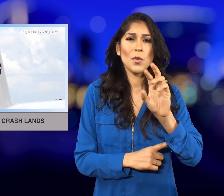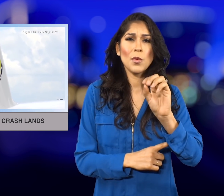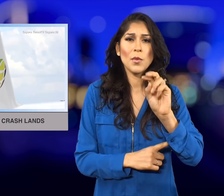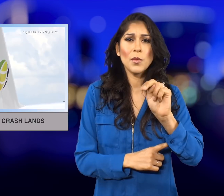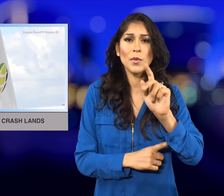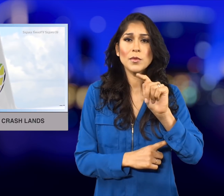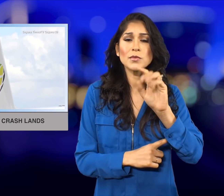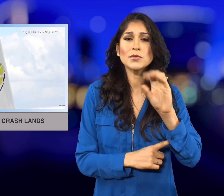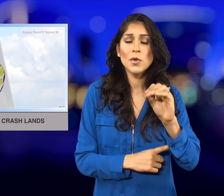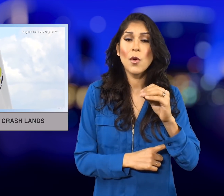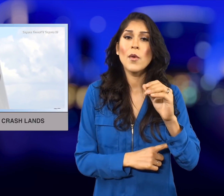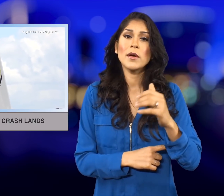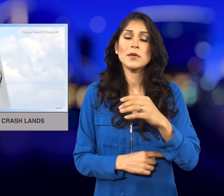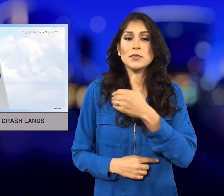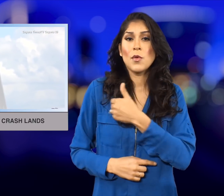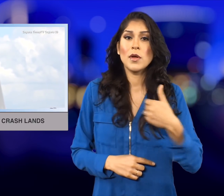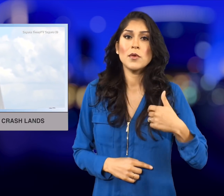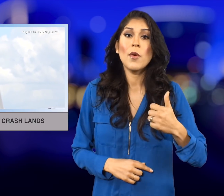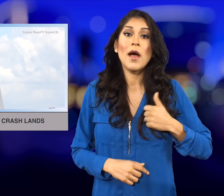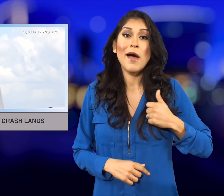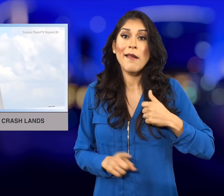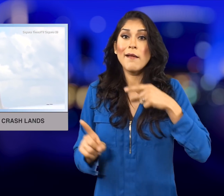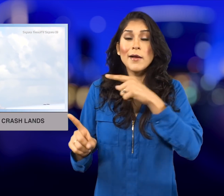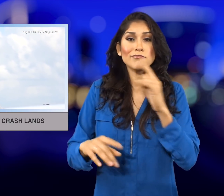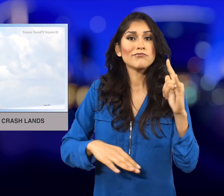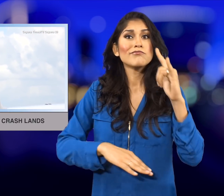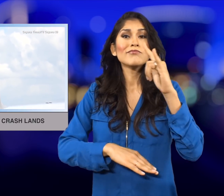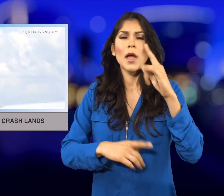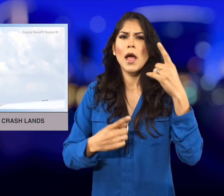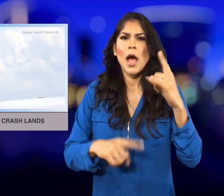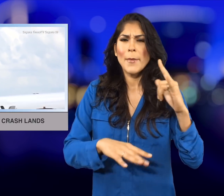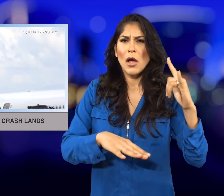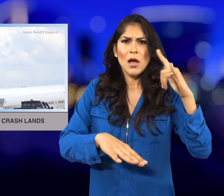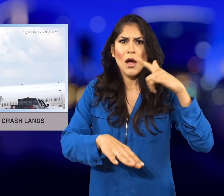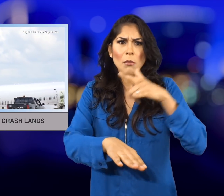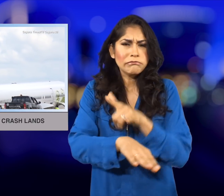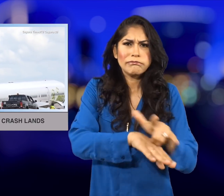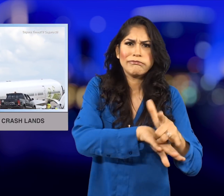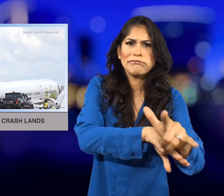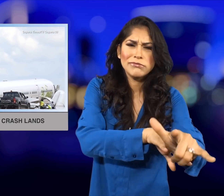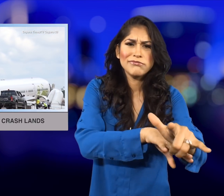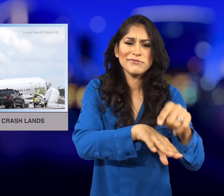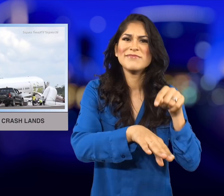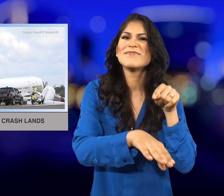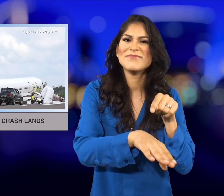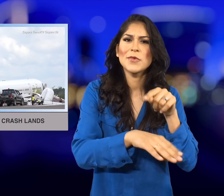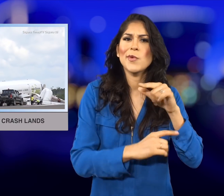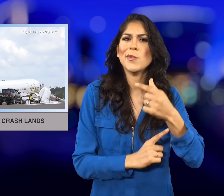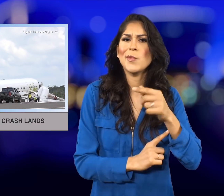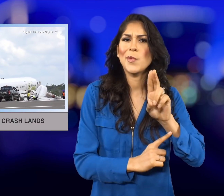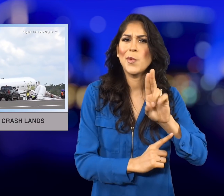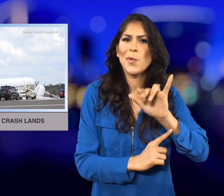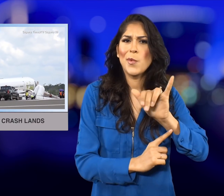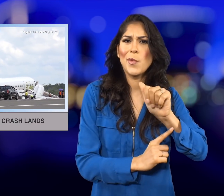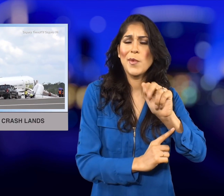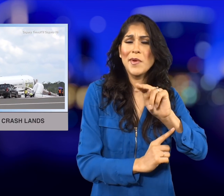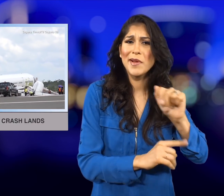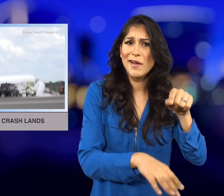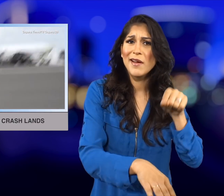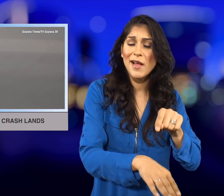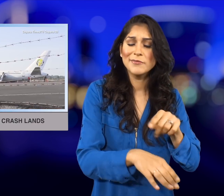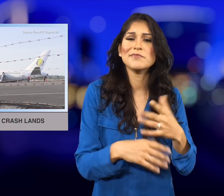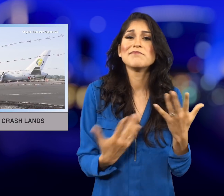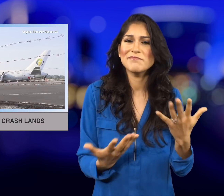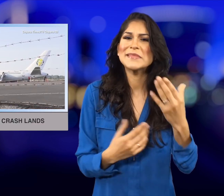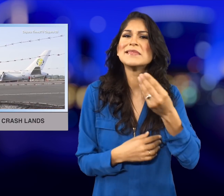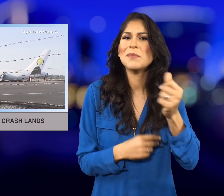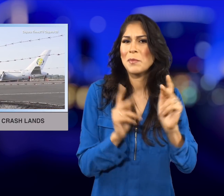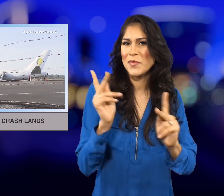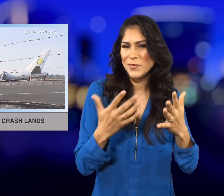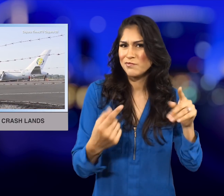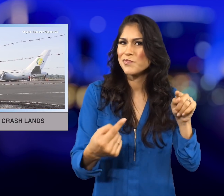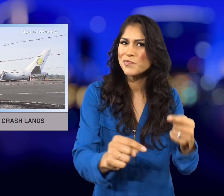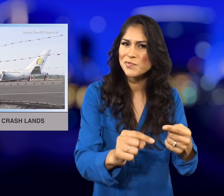Guyana, injuring several people on the flight.